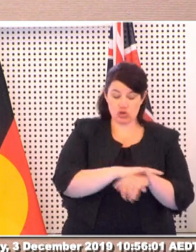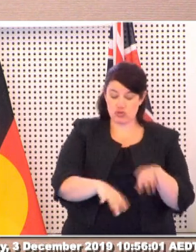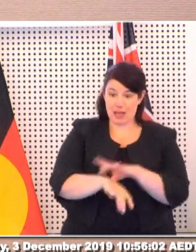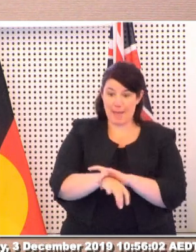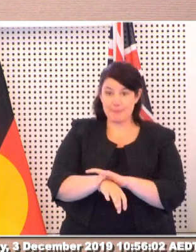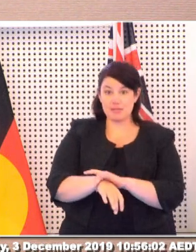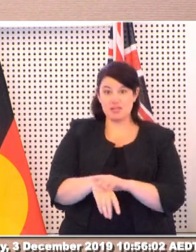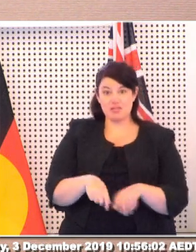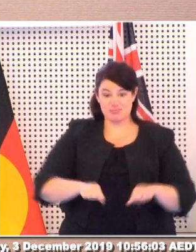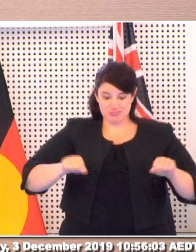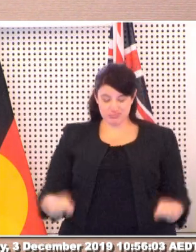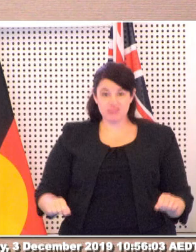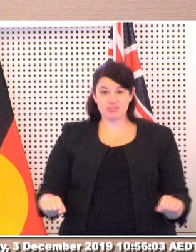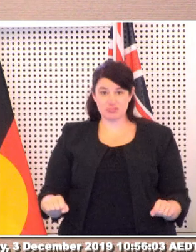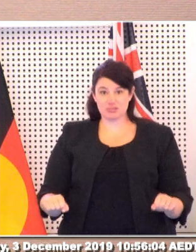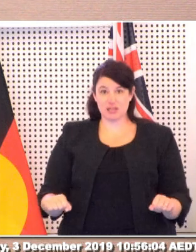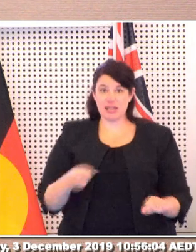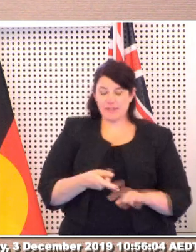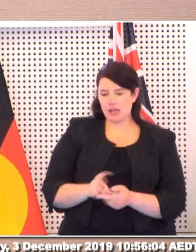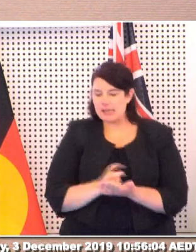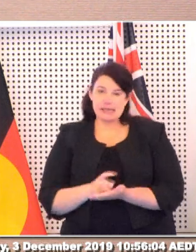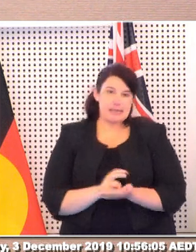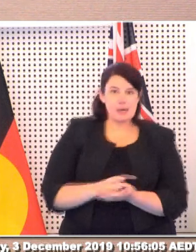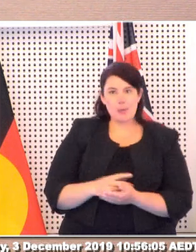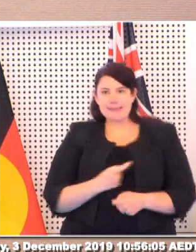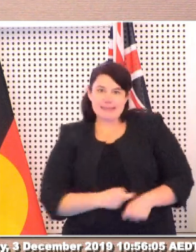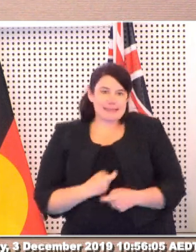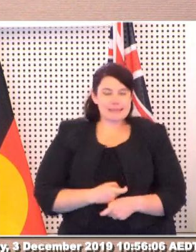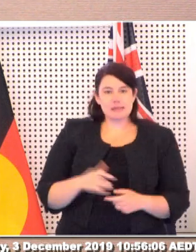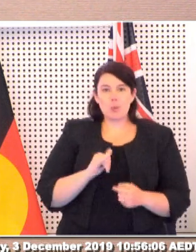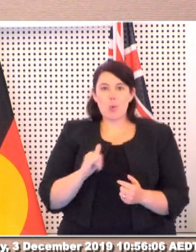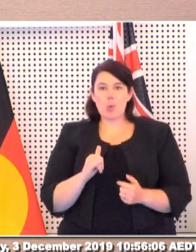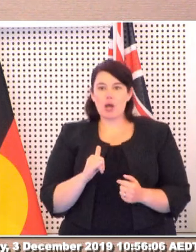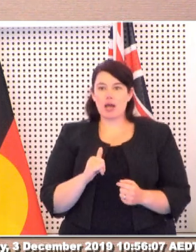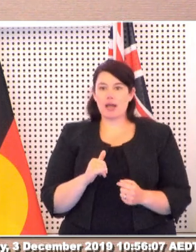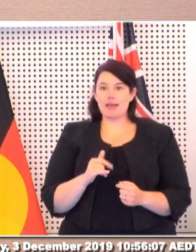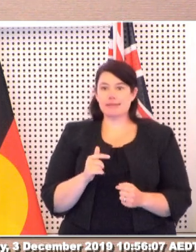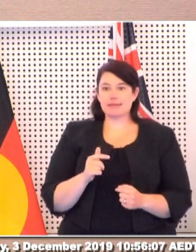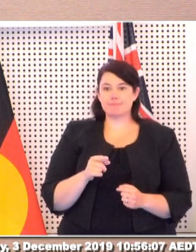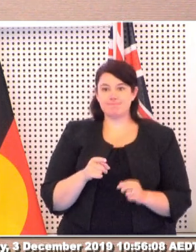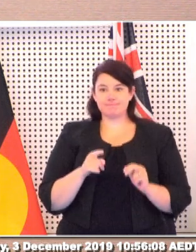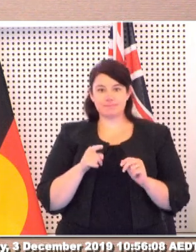example, if you’re fidgety or agitated or perceived to be likely to injure yourself